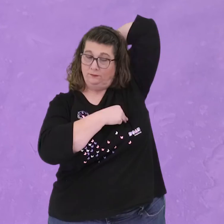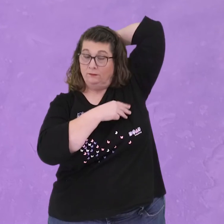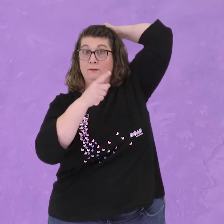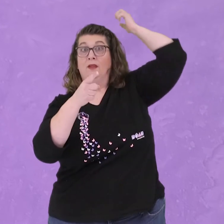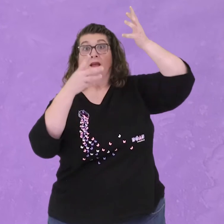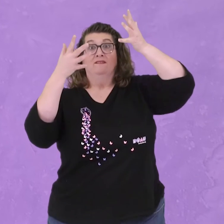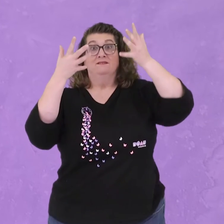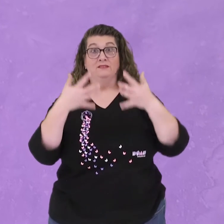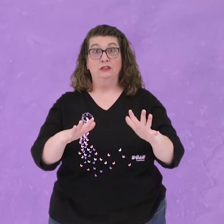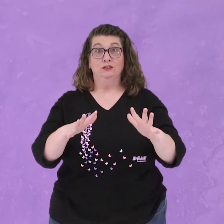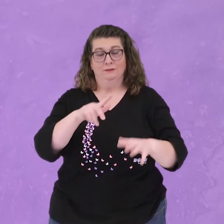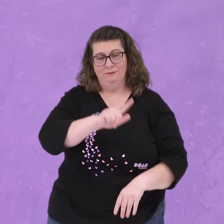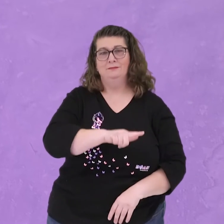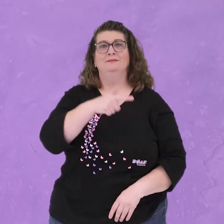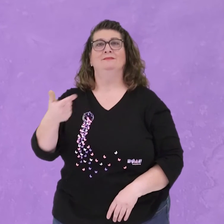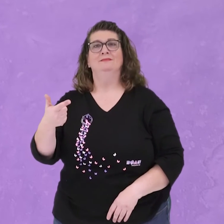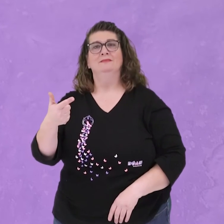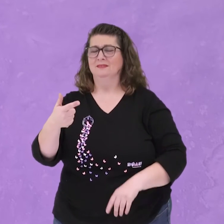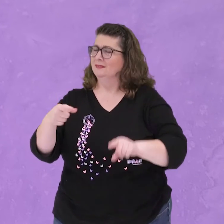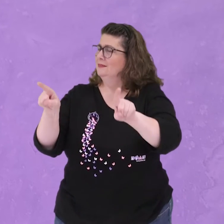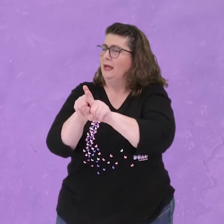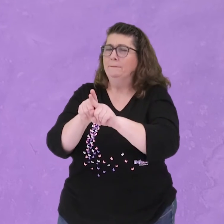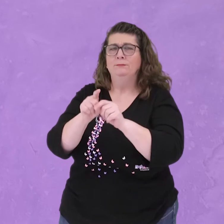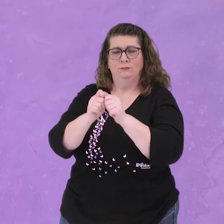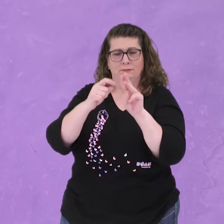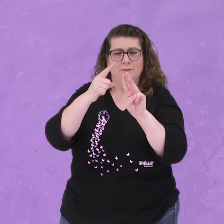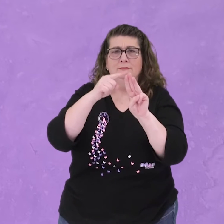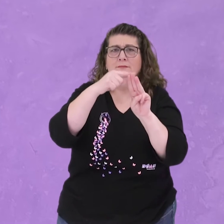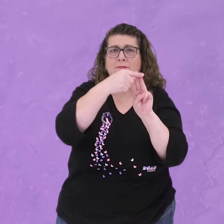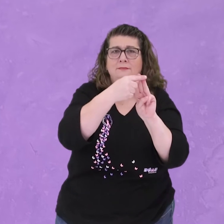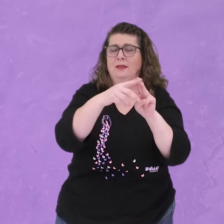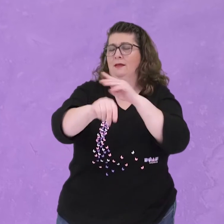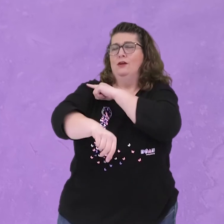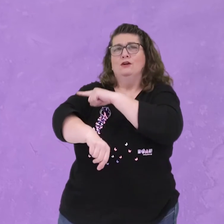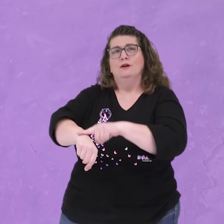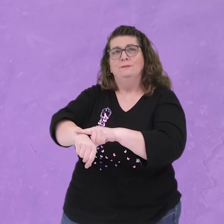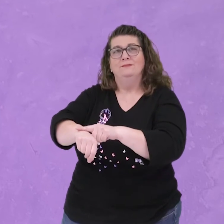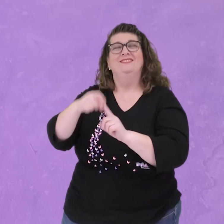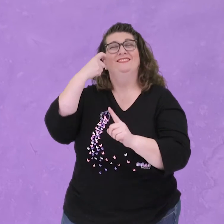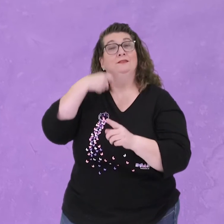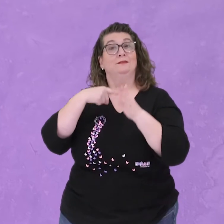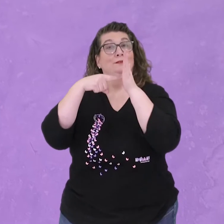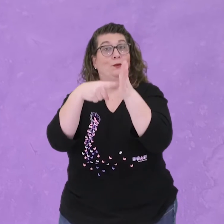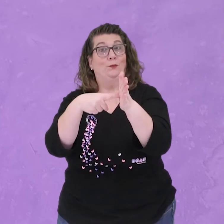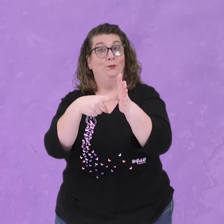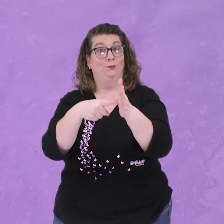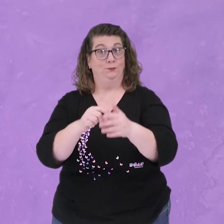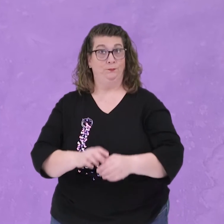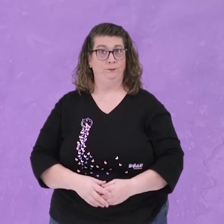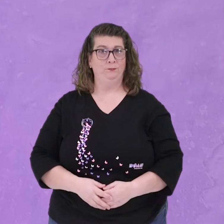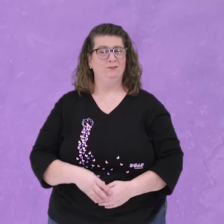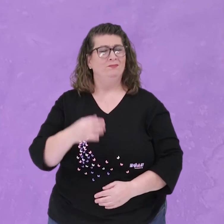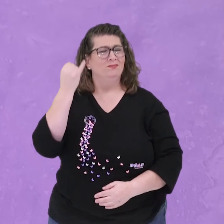Once you finish, switch to your right arm and repeat with your right breast.